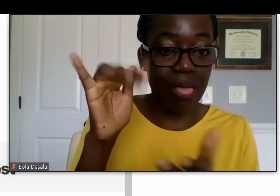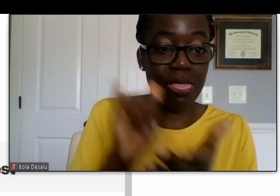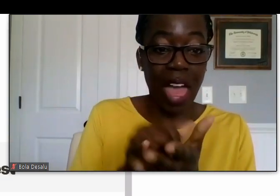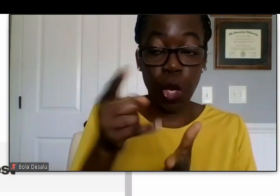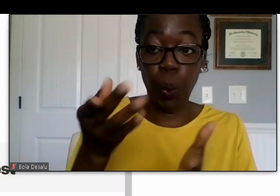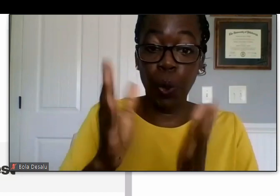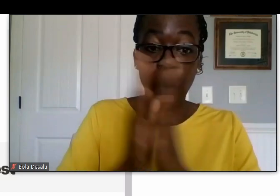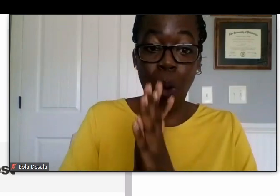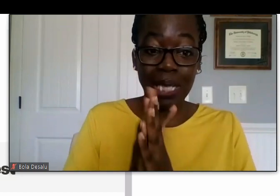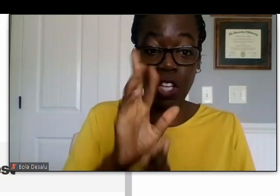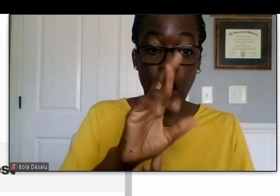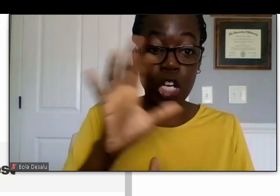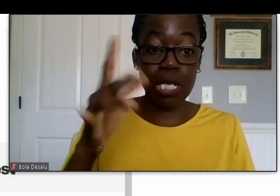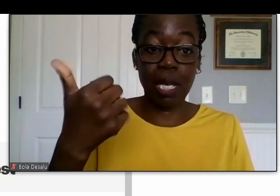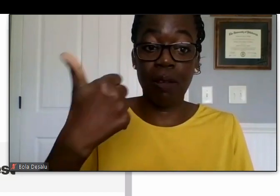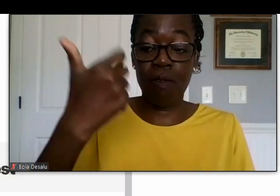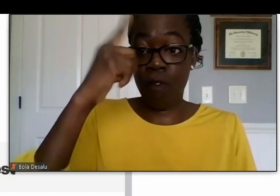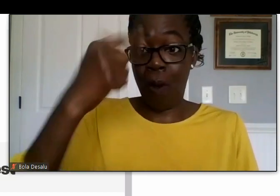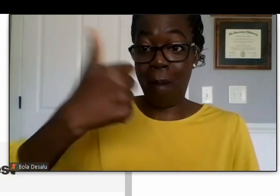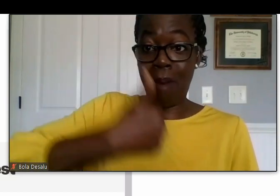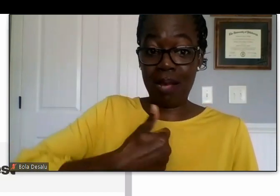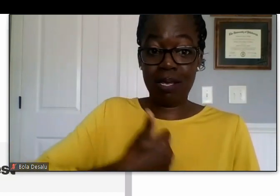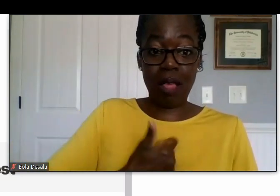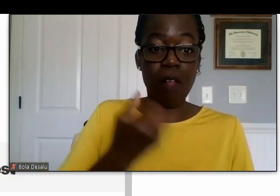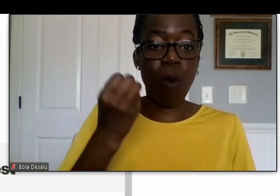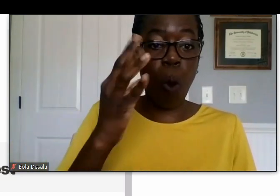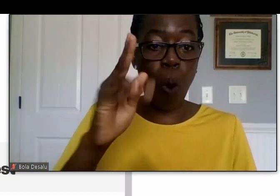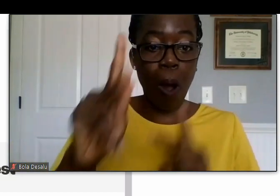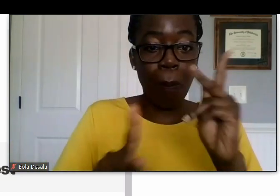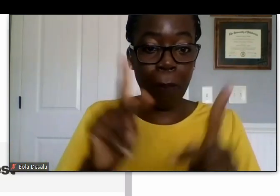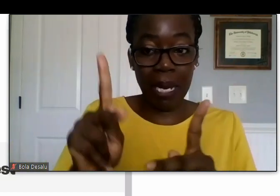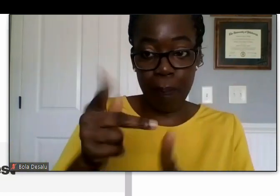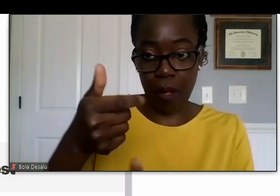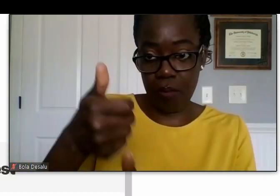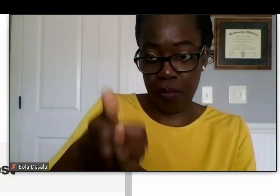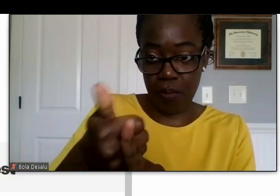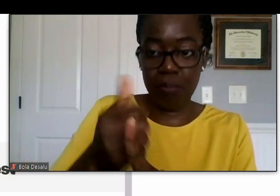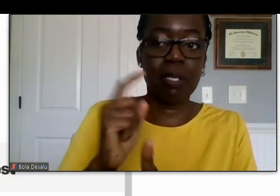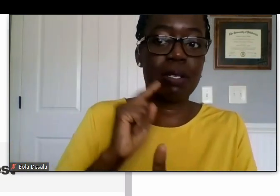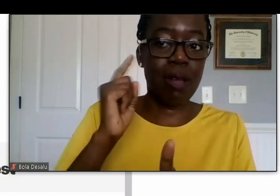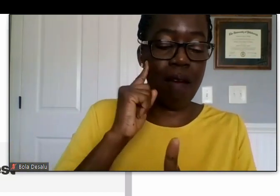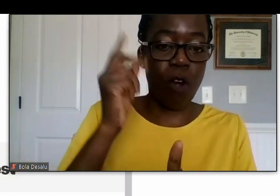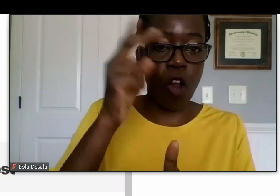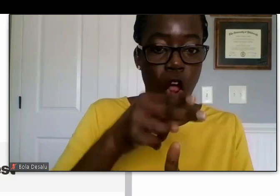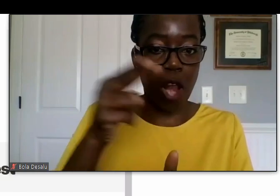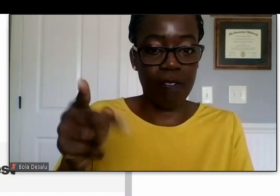"I certify I'm requesting RCC for myself or participants